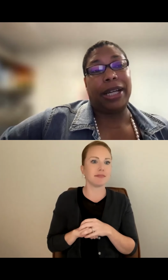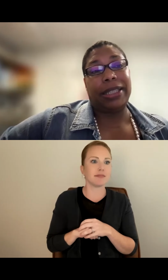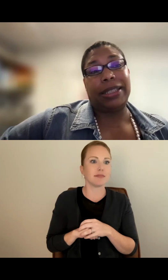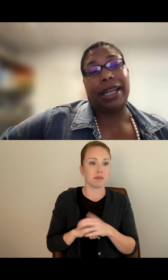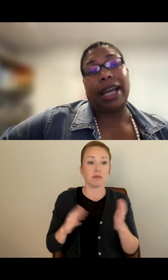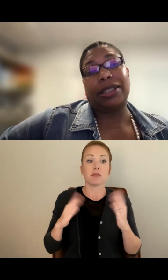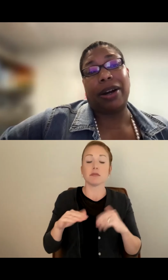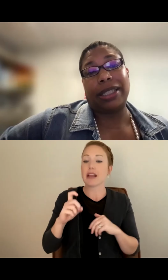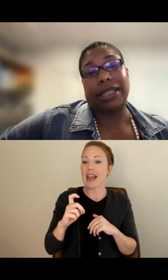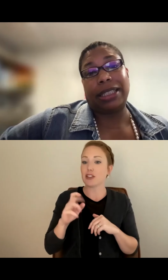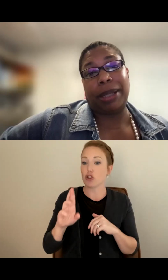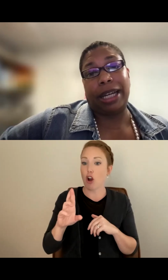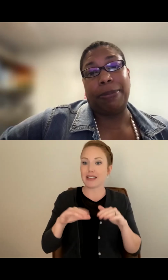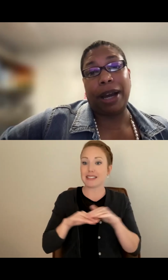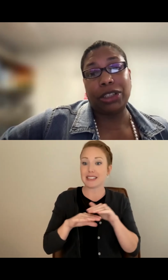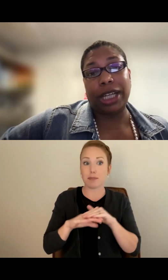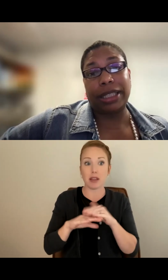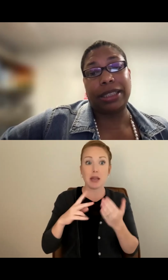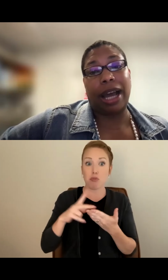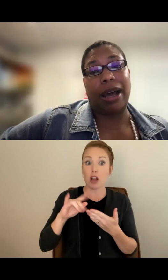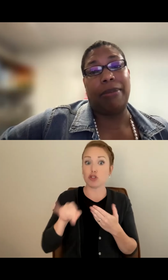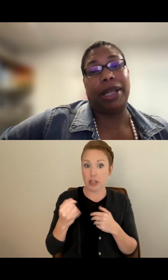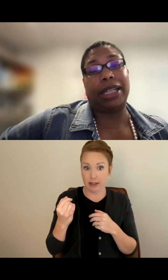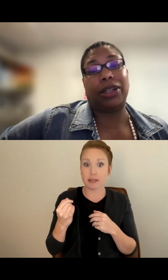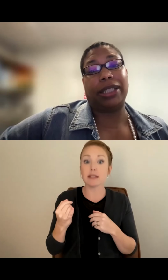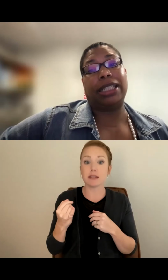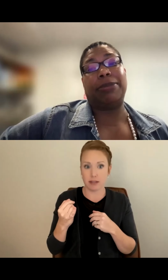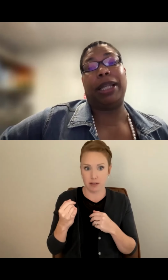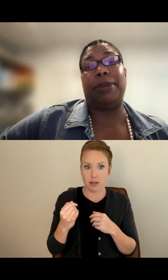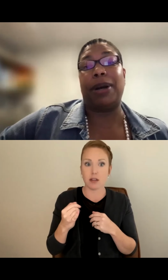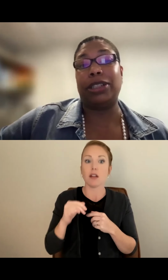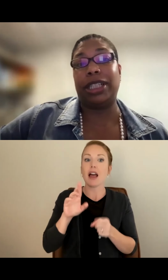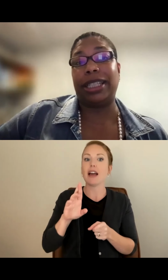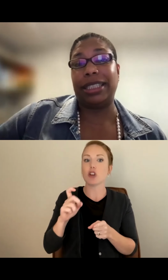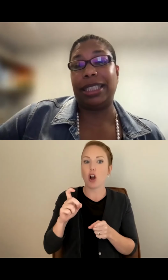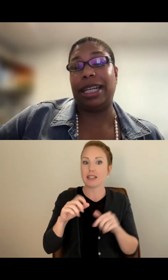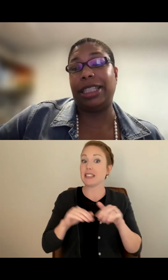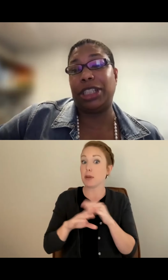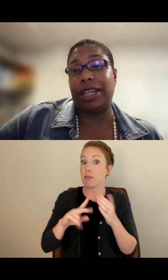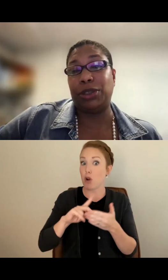There is the XR accessibility project. The XR accessibility project is an initiative